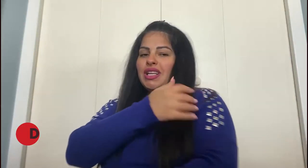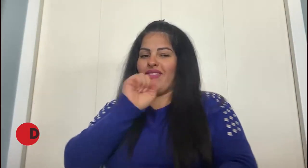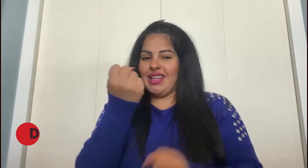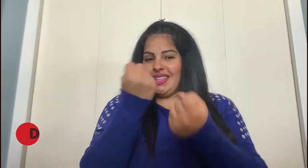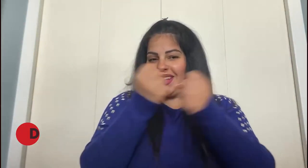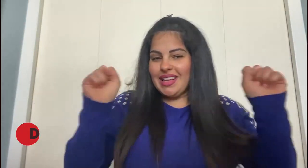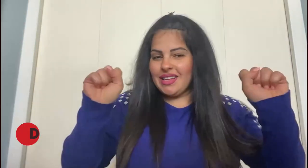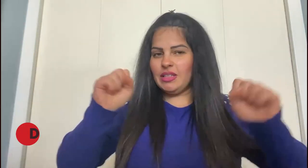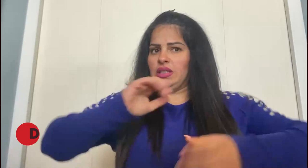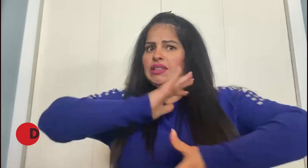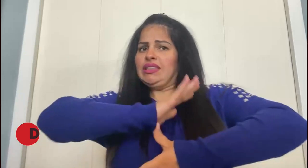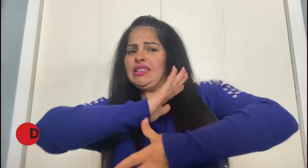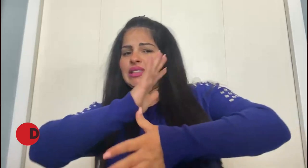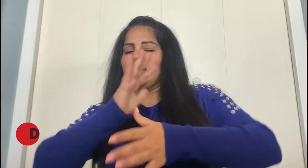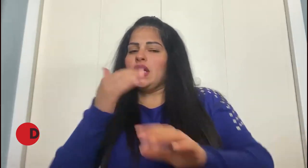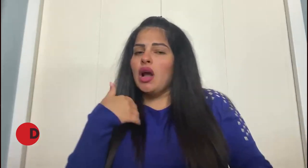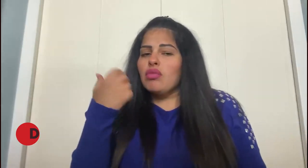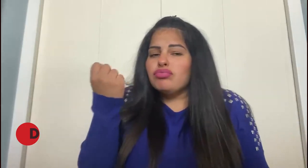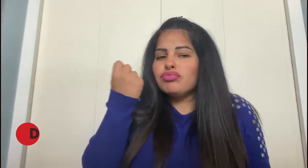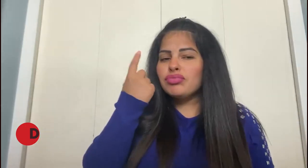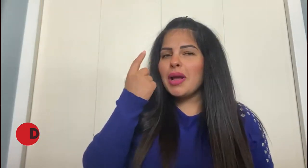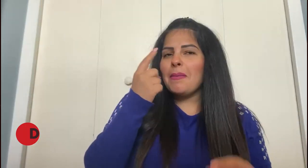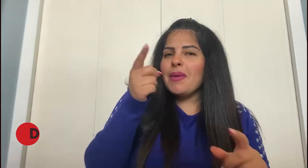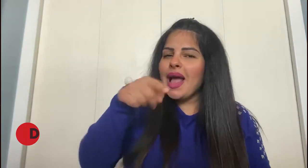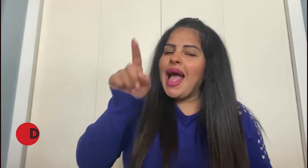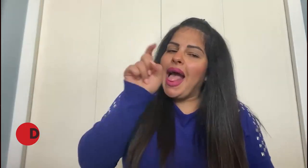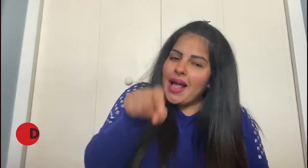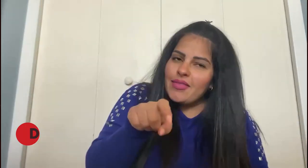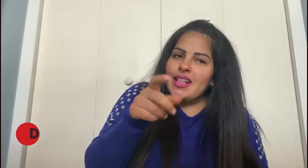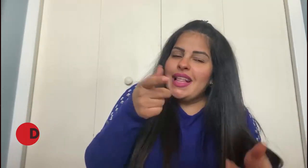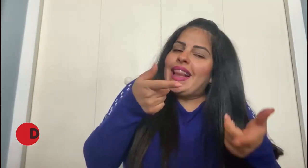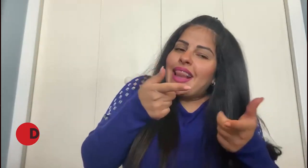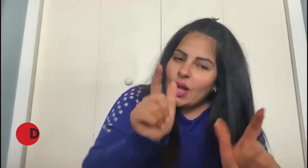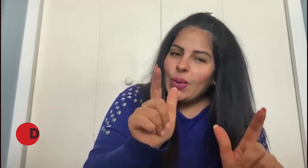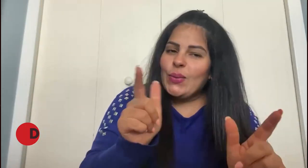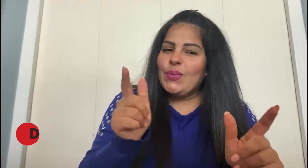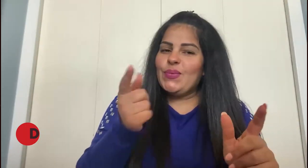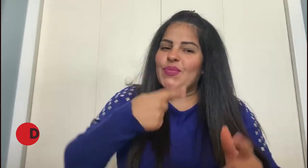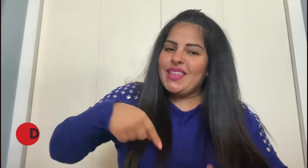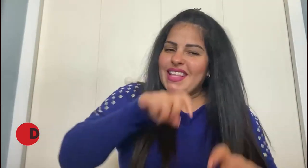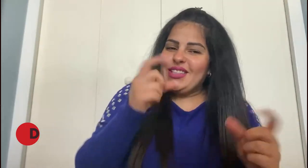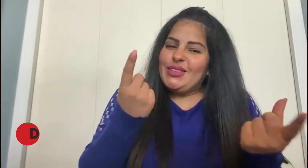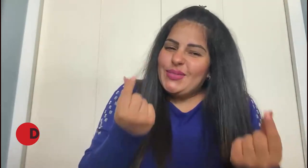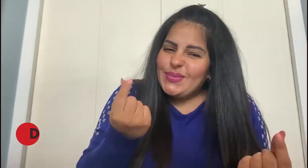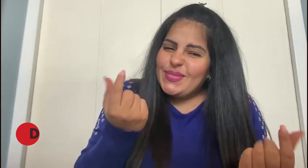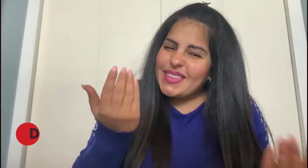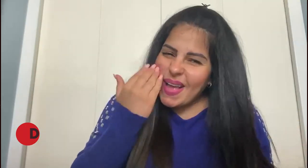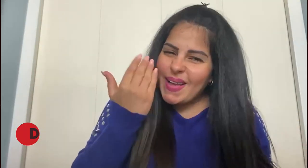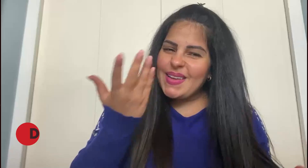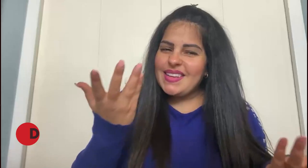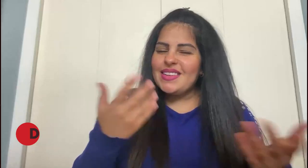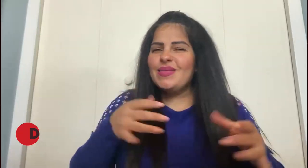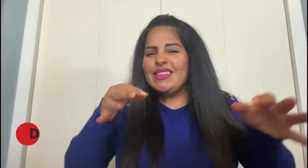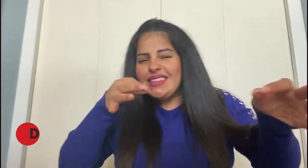of their patients. I could understand the employer’s concern, and they need to extend the opportunity for a Deaf nurse to work in a hospital environment. I went through lots of interviews with employers,